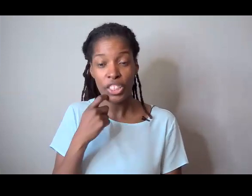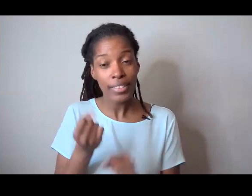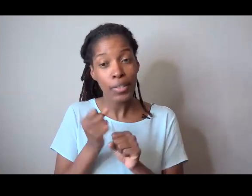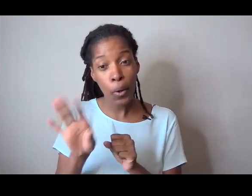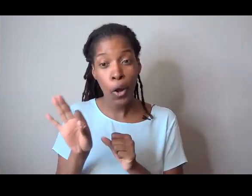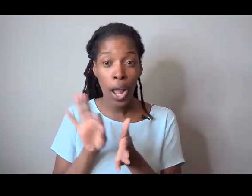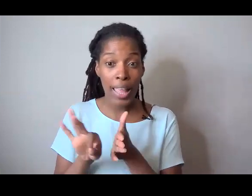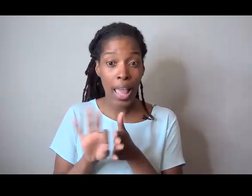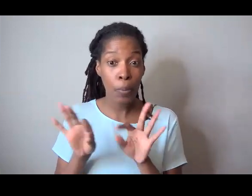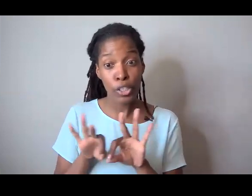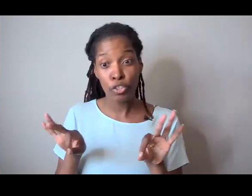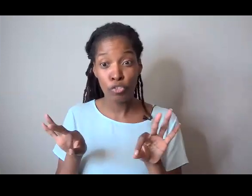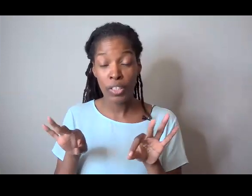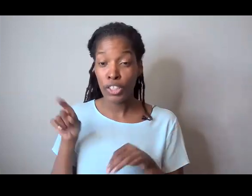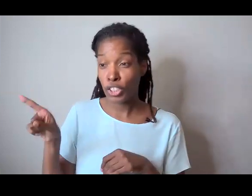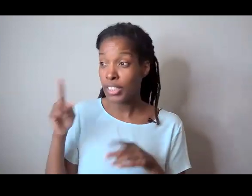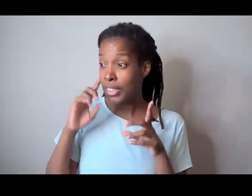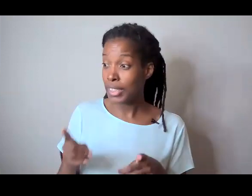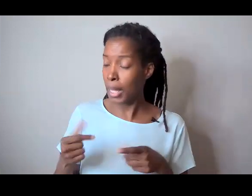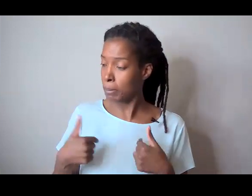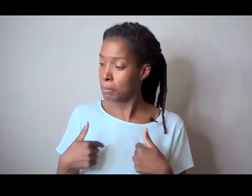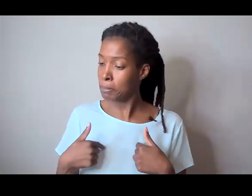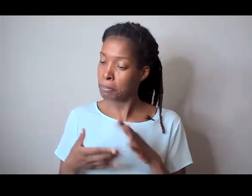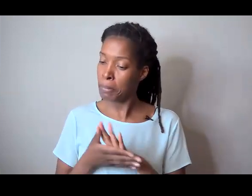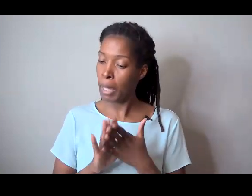and so let's say she's decided to become a self-employed accountant.